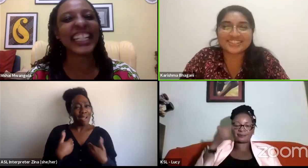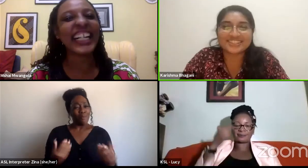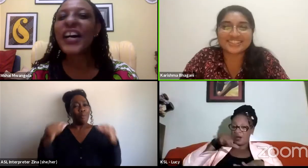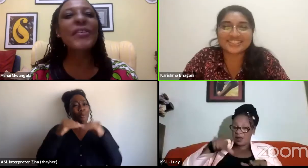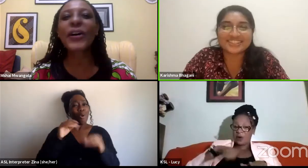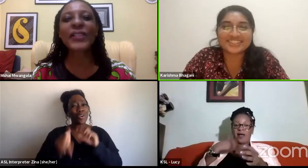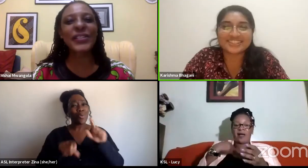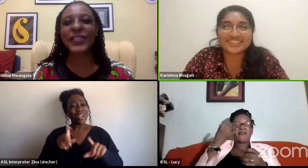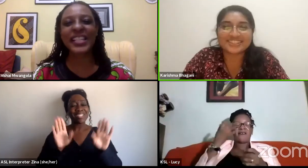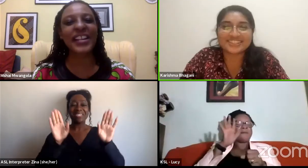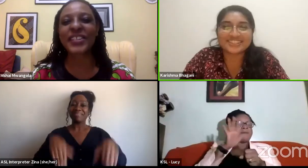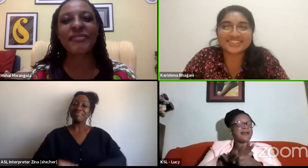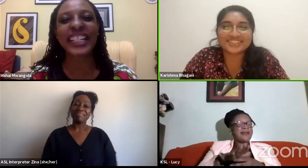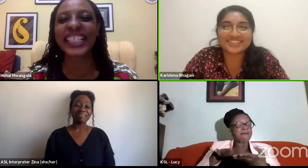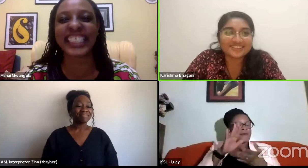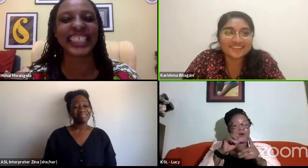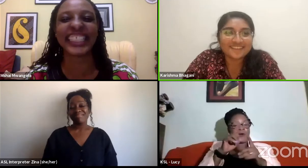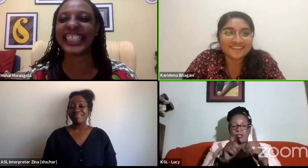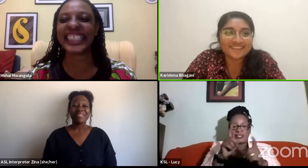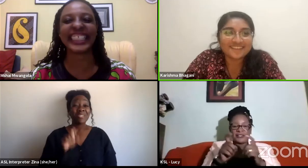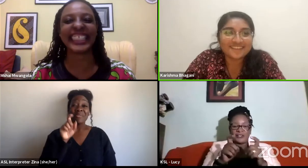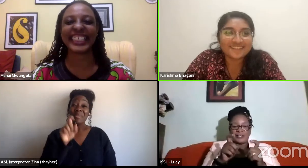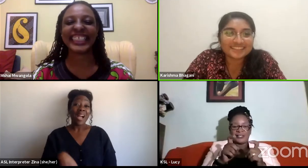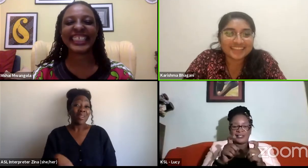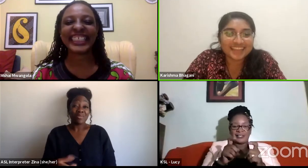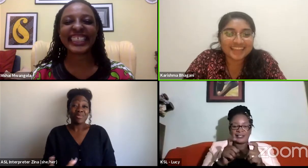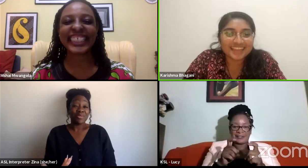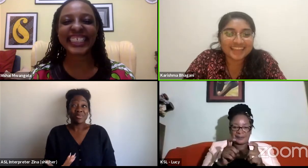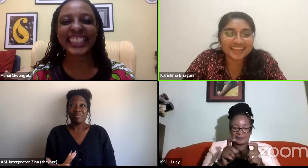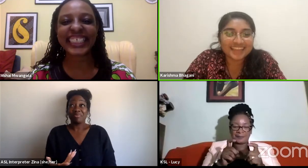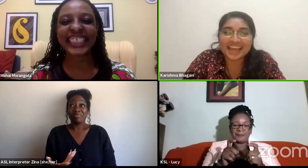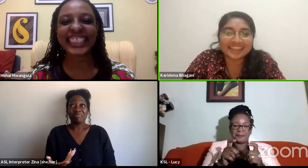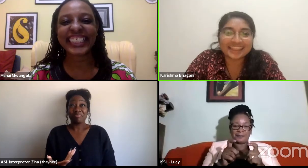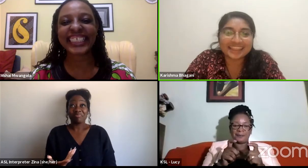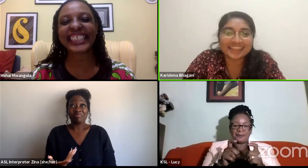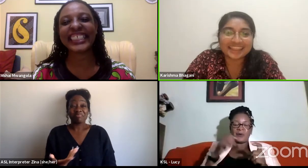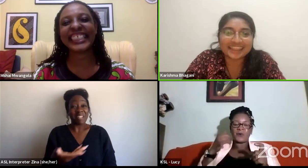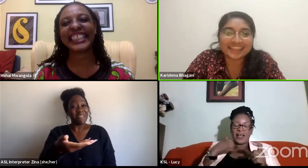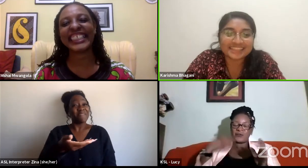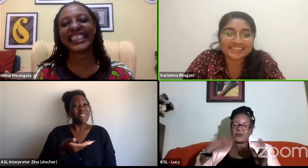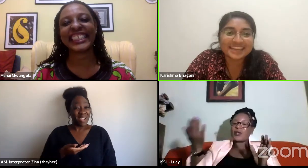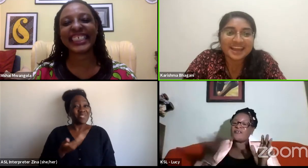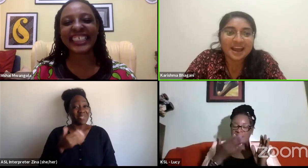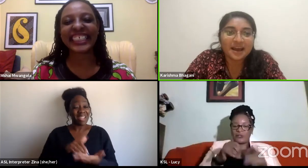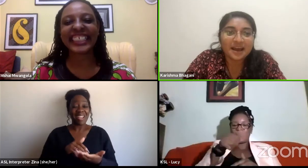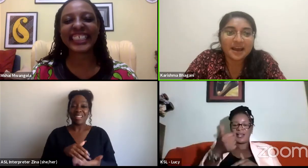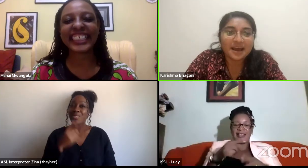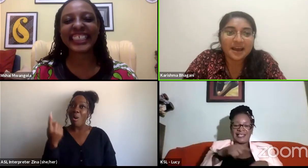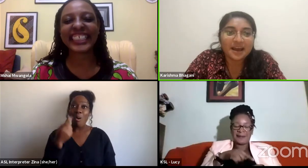I guess we're just gonna have to invite you. It's always like this. It's always like this.